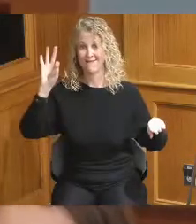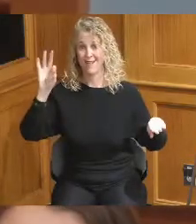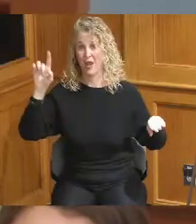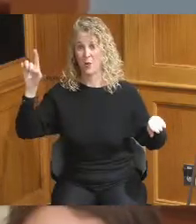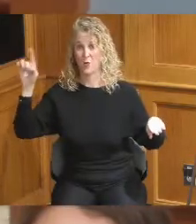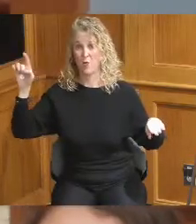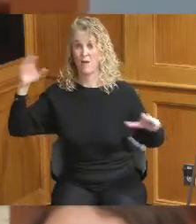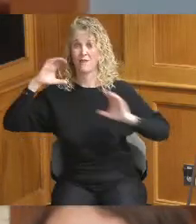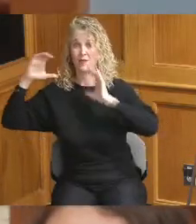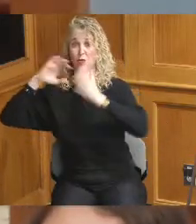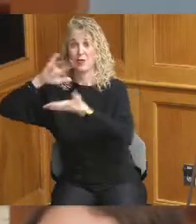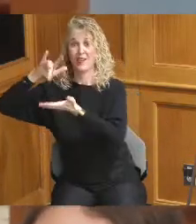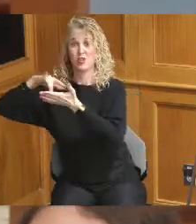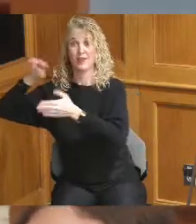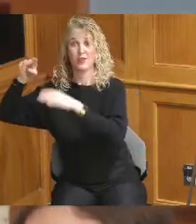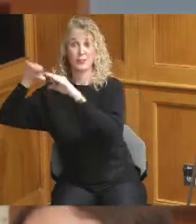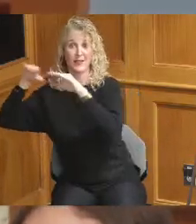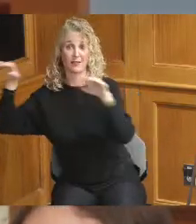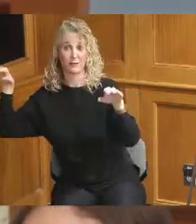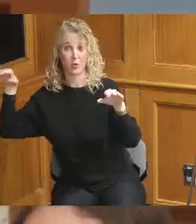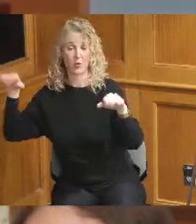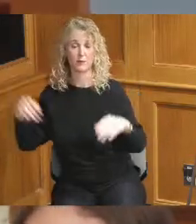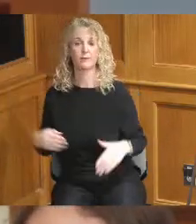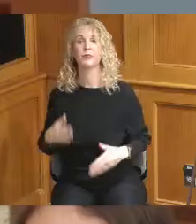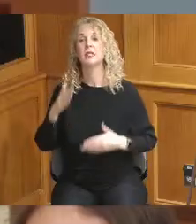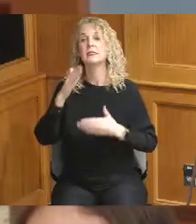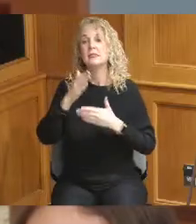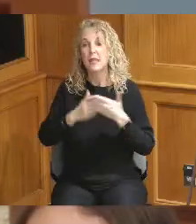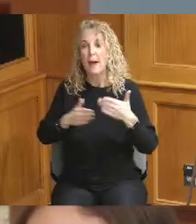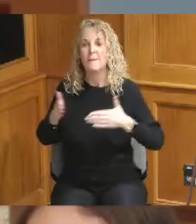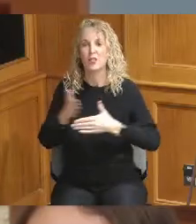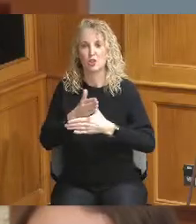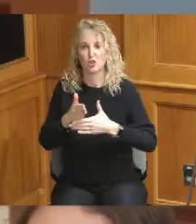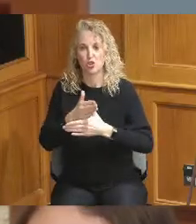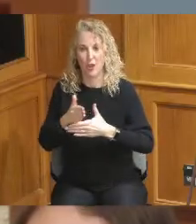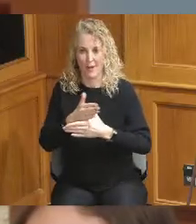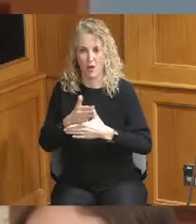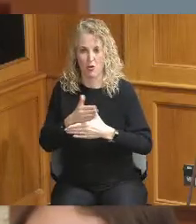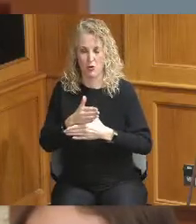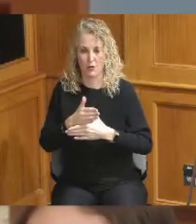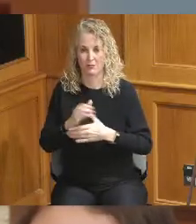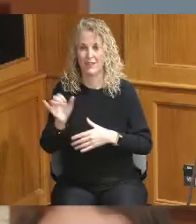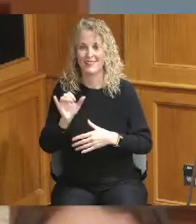Center is up on the second floor we have some shared envir ments so we have a very large Cafe